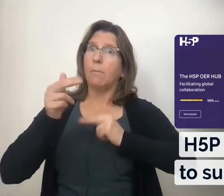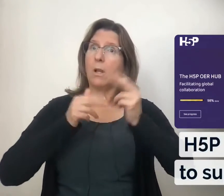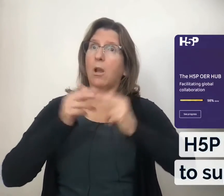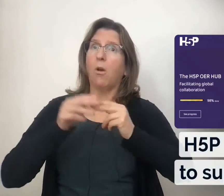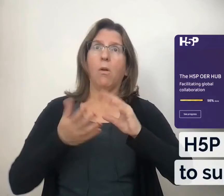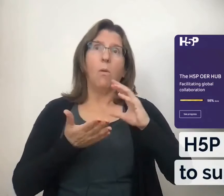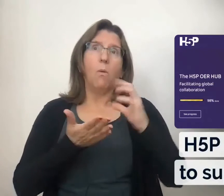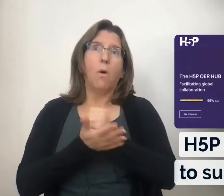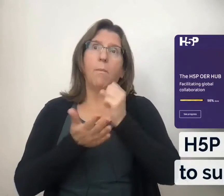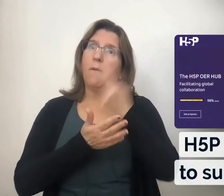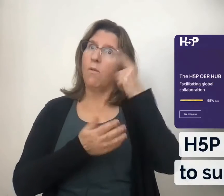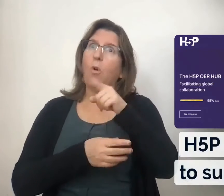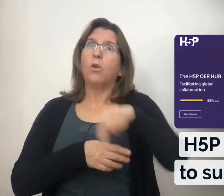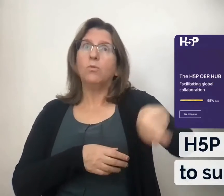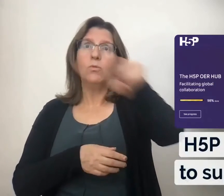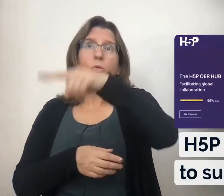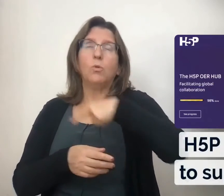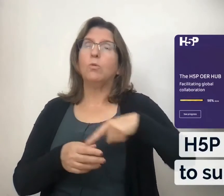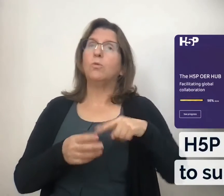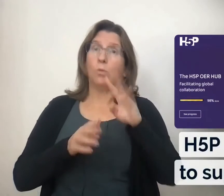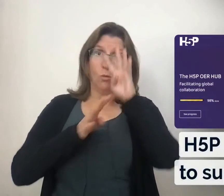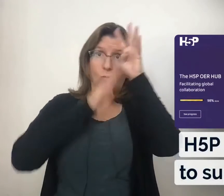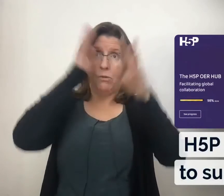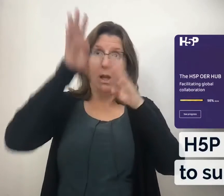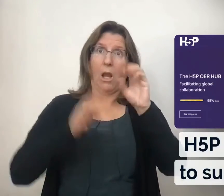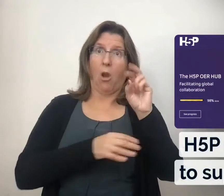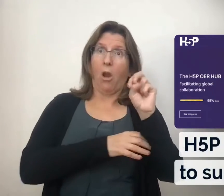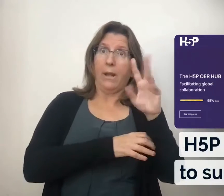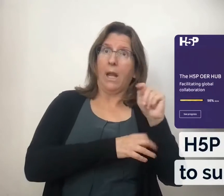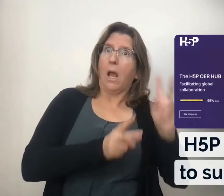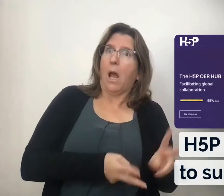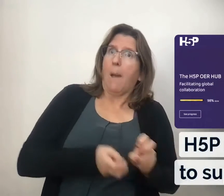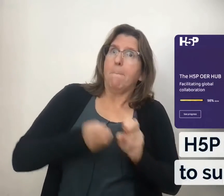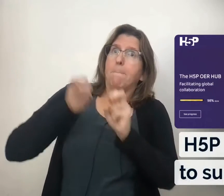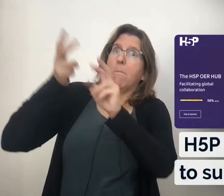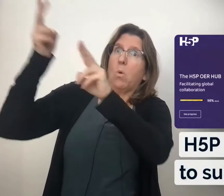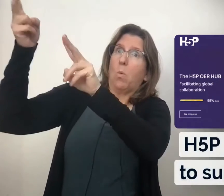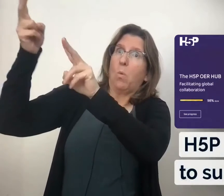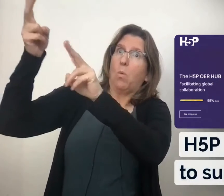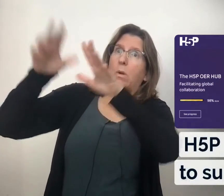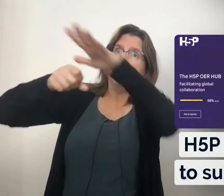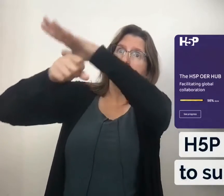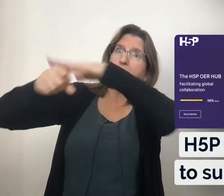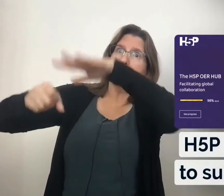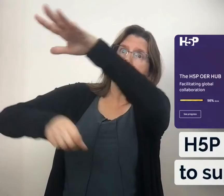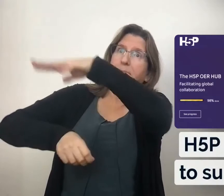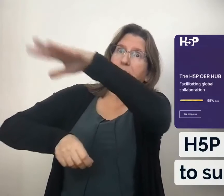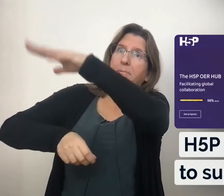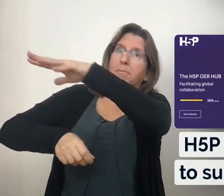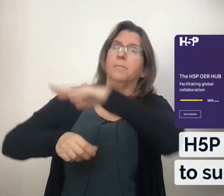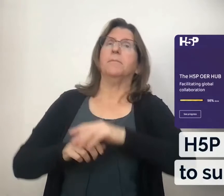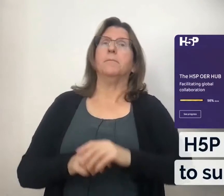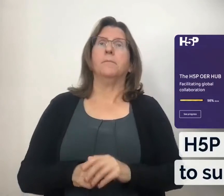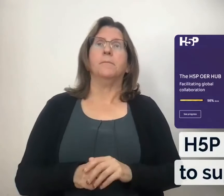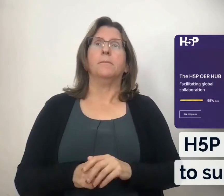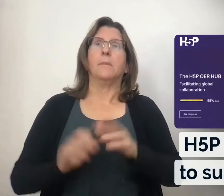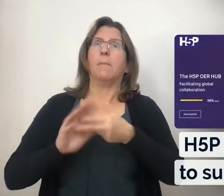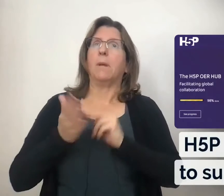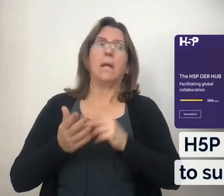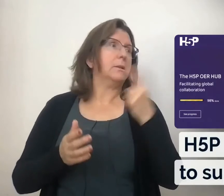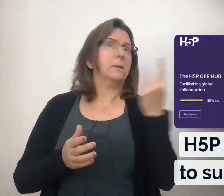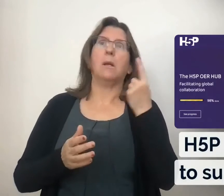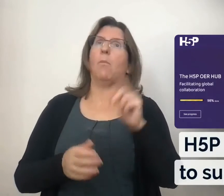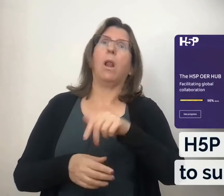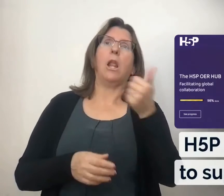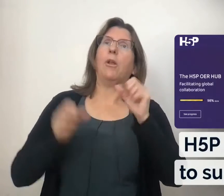So we have the opportunity now to create h5p content and load it to a repository to support